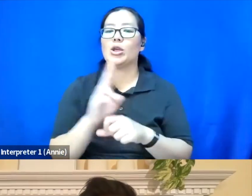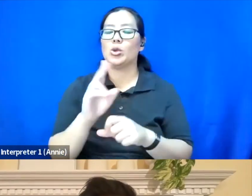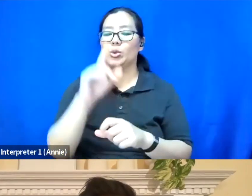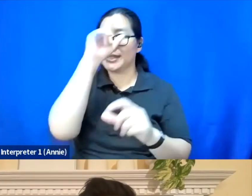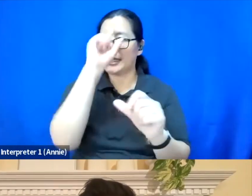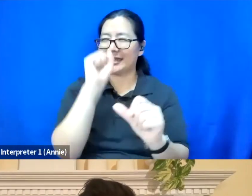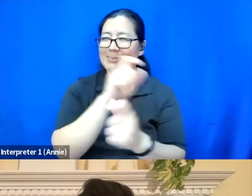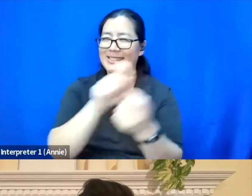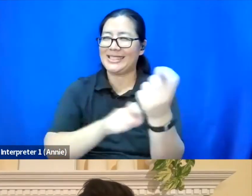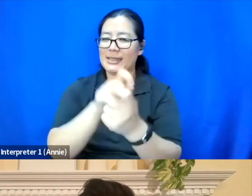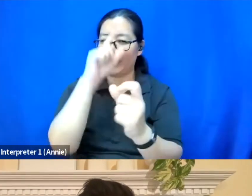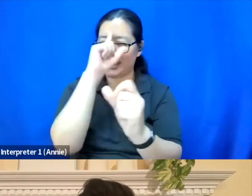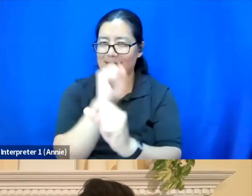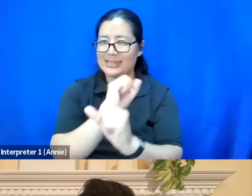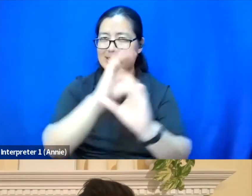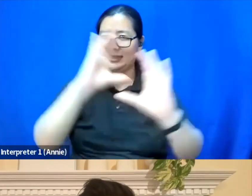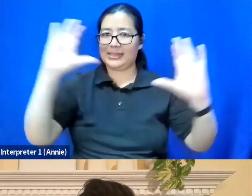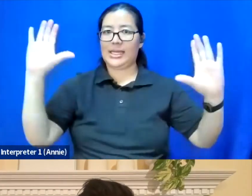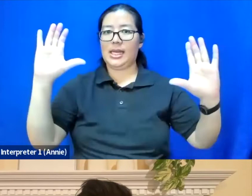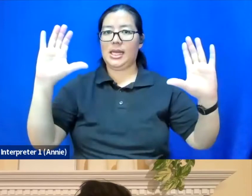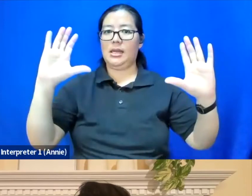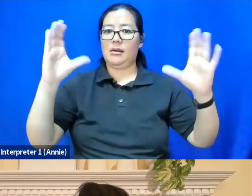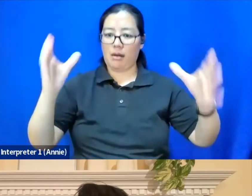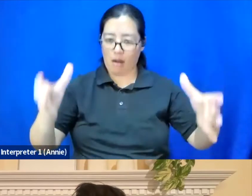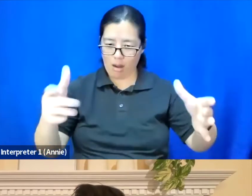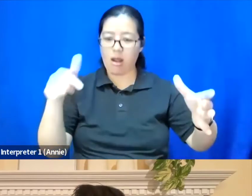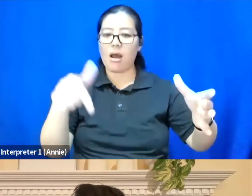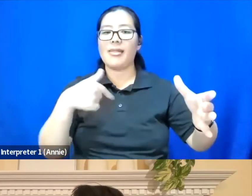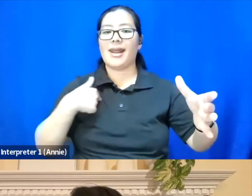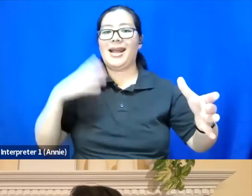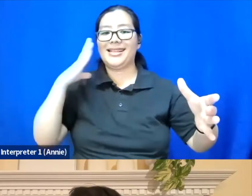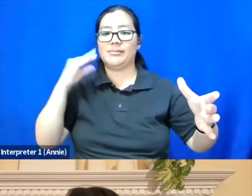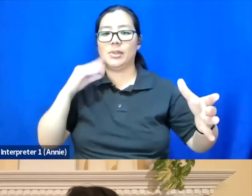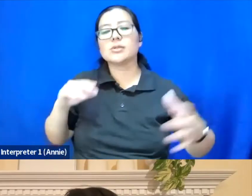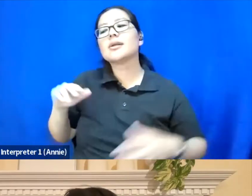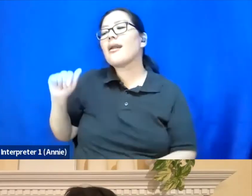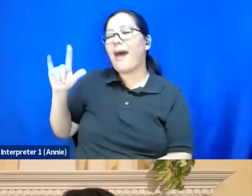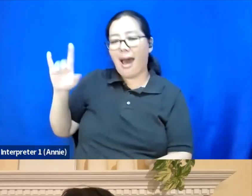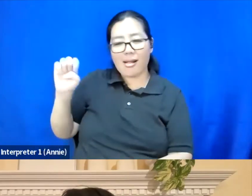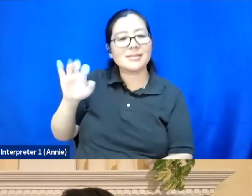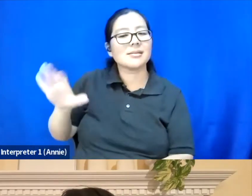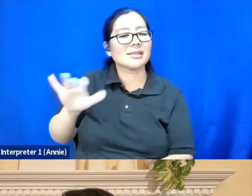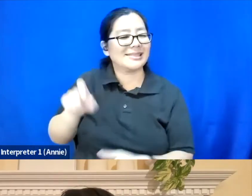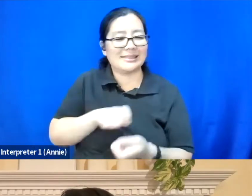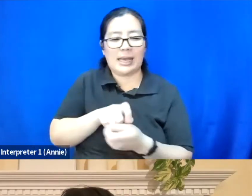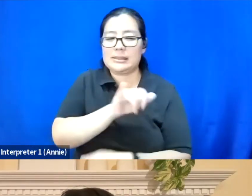for my electroconvulsive therapy consult, and I'm getting ready to go in the garage,